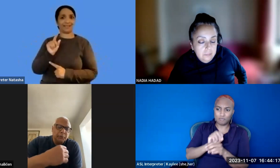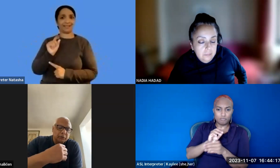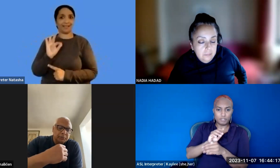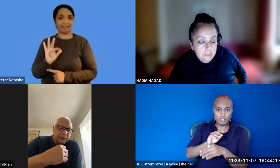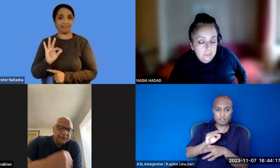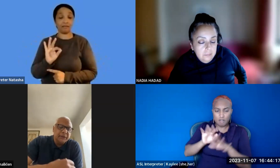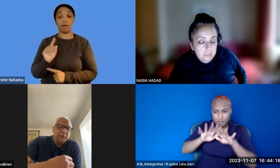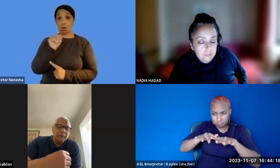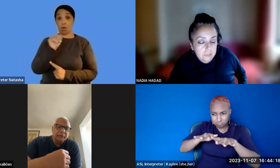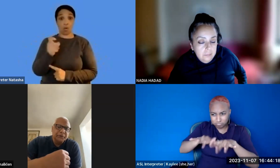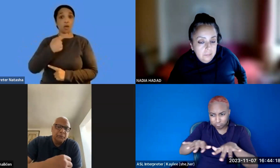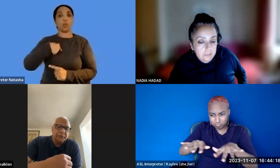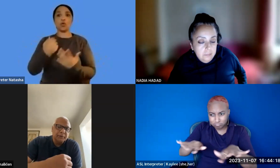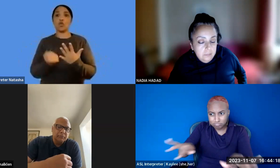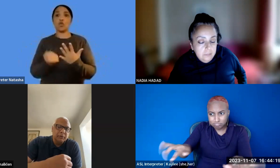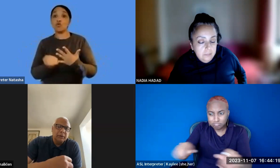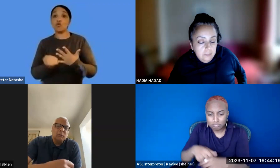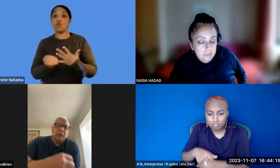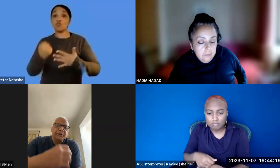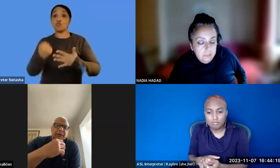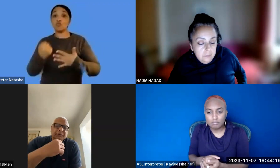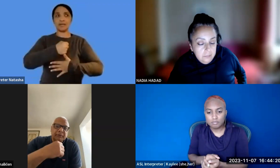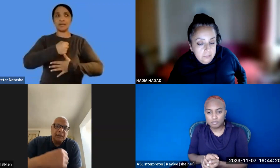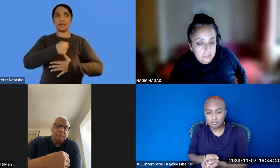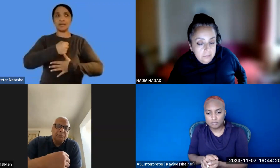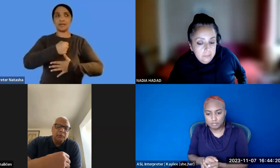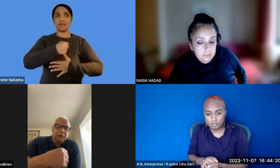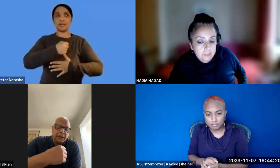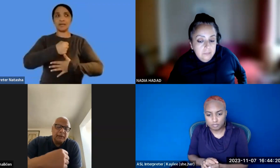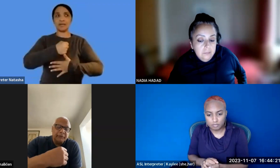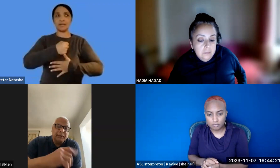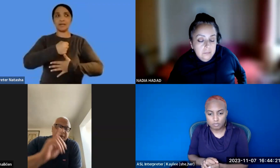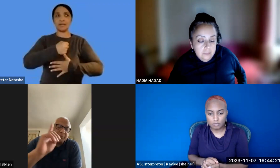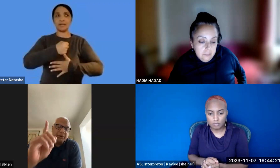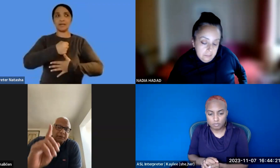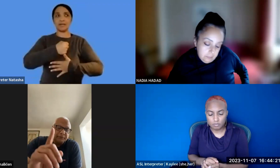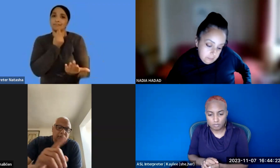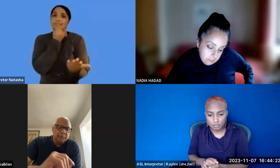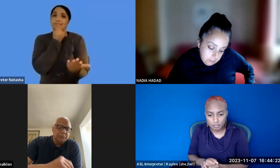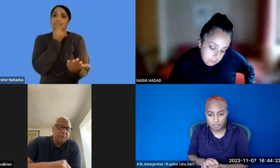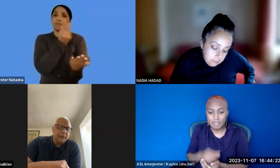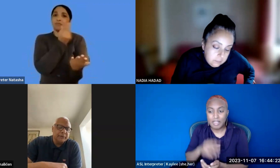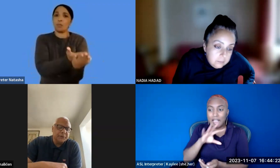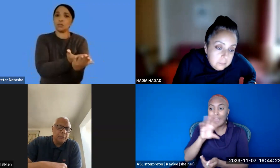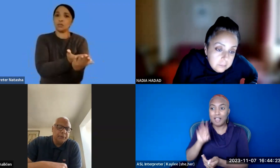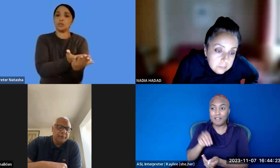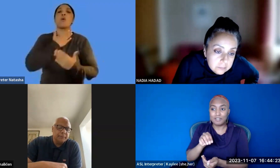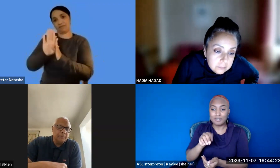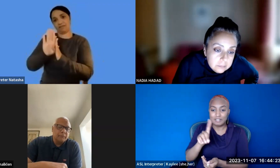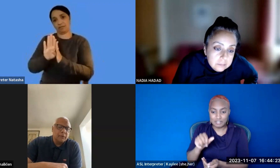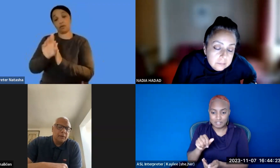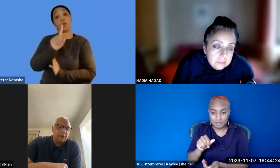and we could present to the consortium was a developed ADF that could make this point.